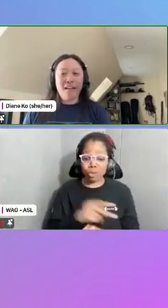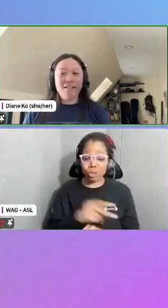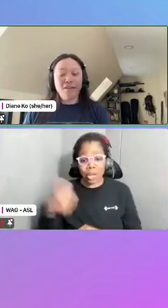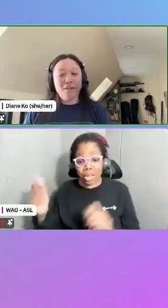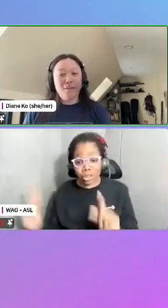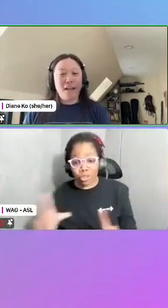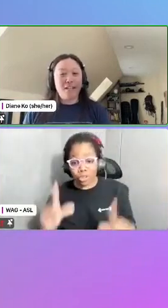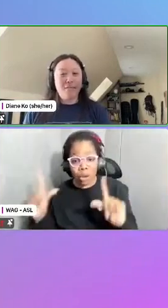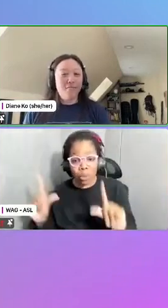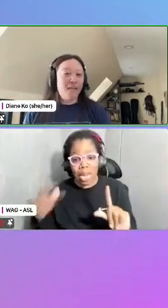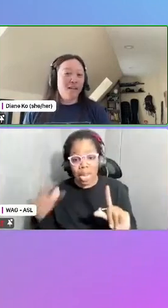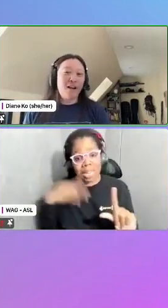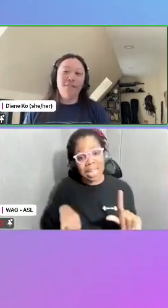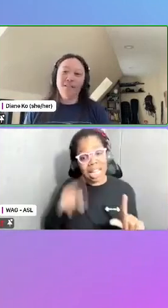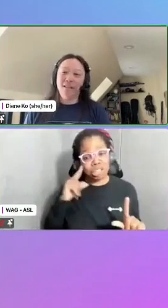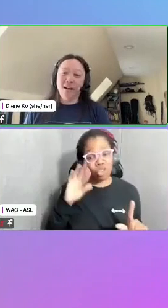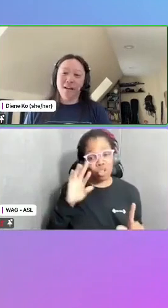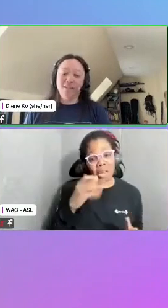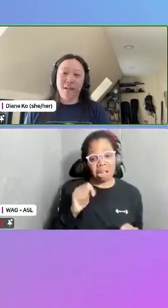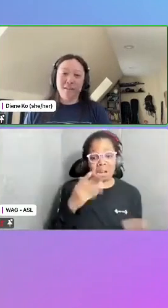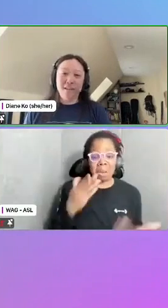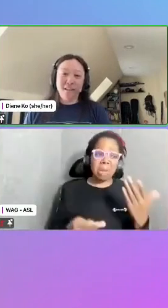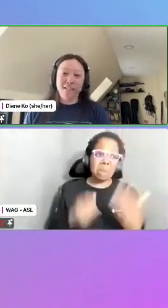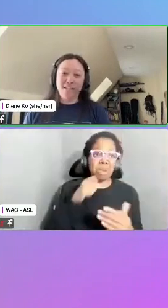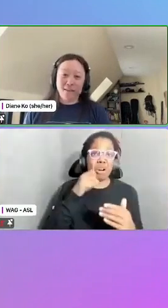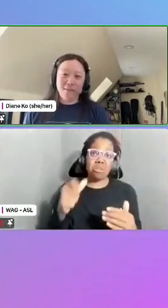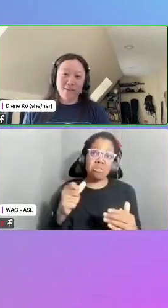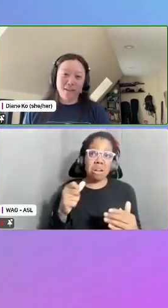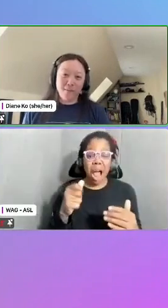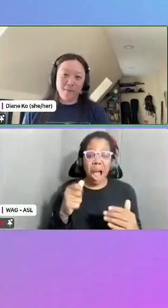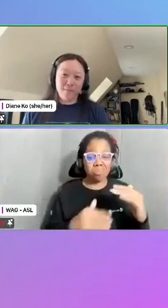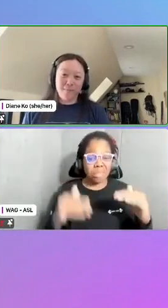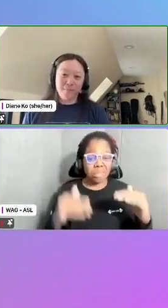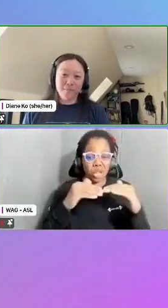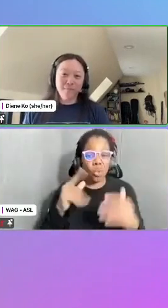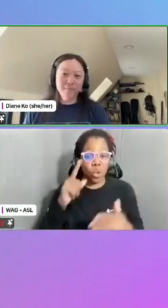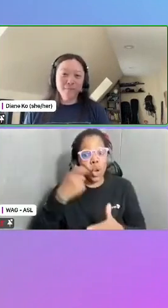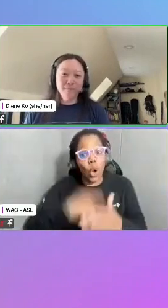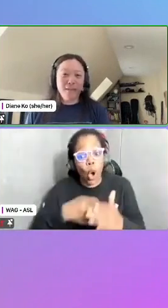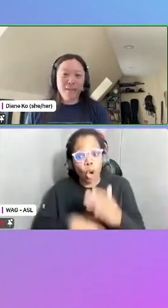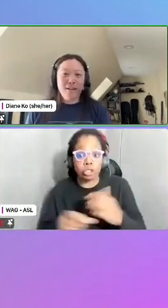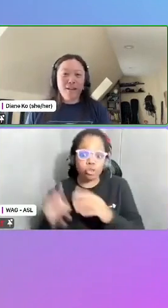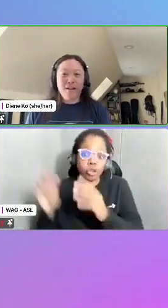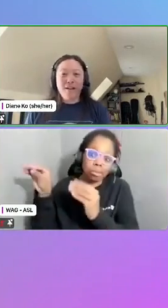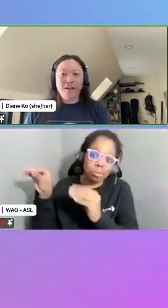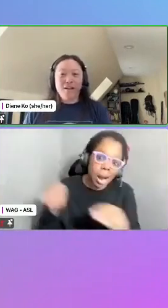going in that introduce accessibility issues peer all right, hopefully you understand more about React